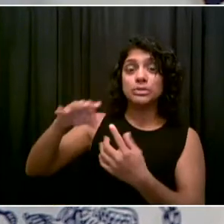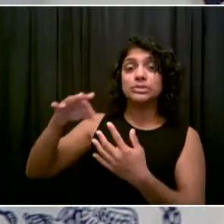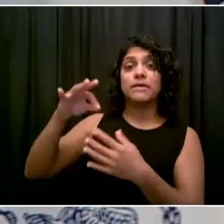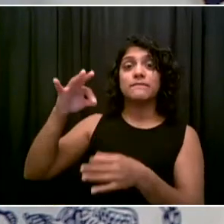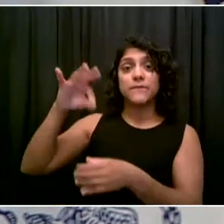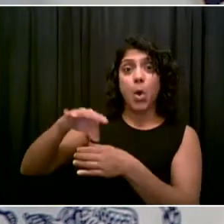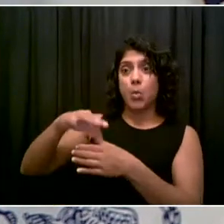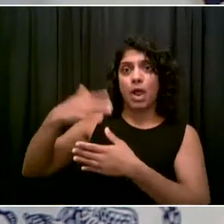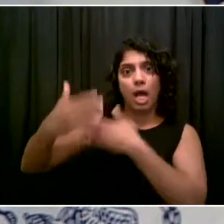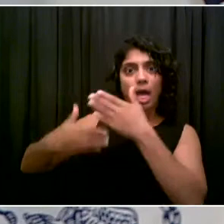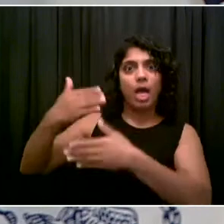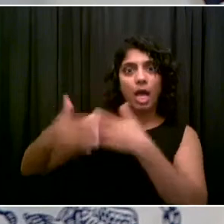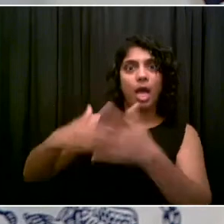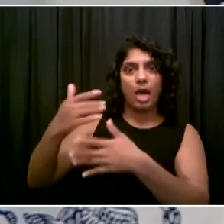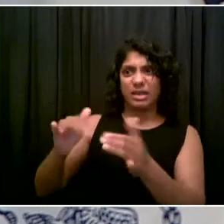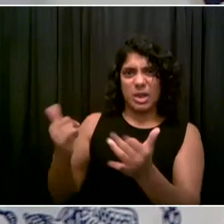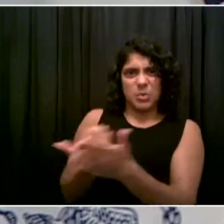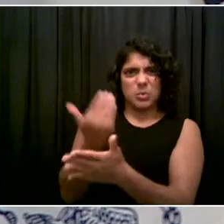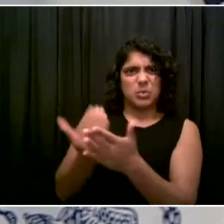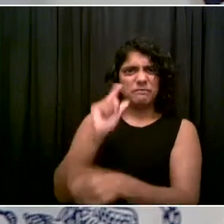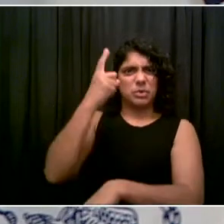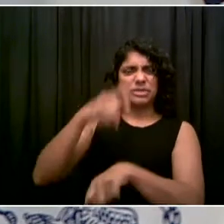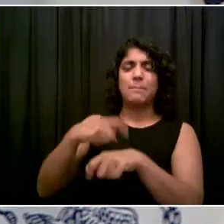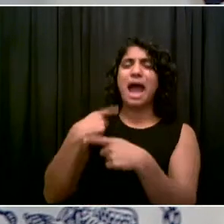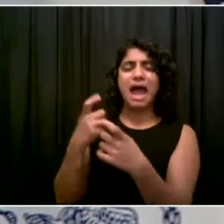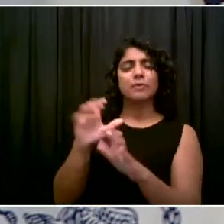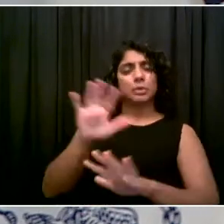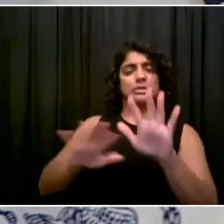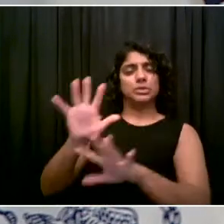THERE HAVE HAVE BEEN SOME PROS AND CONS THAT